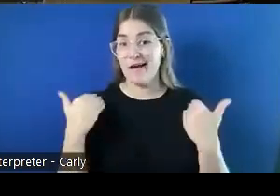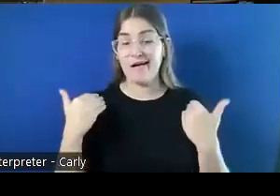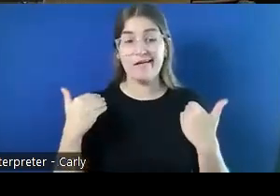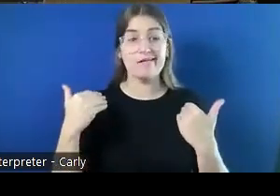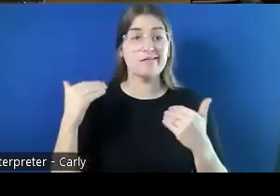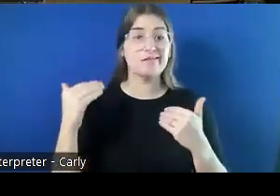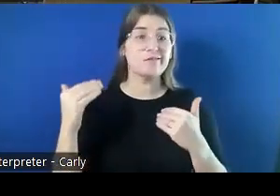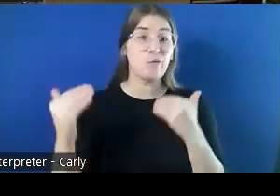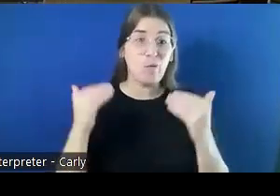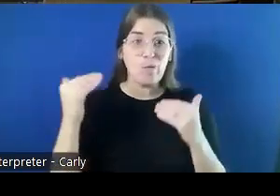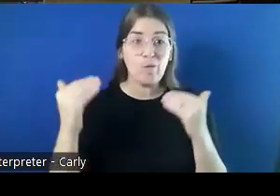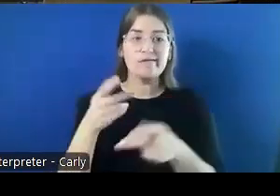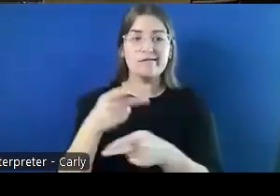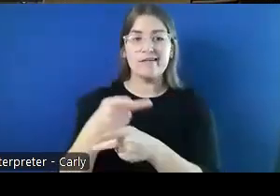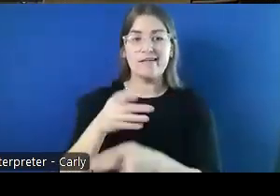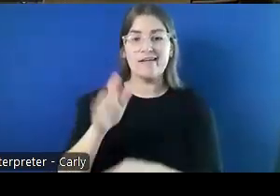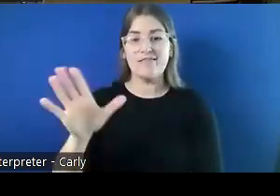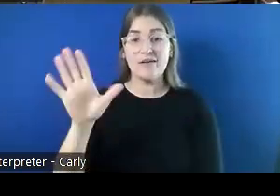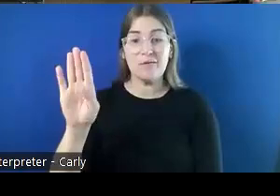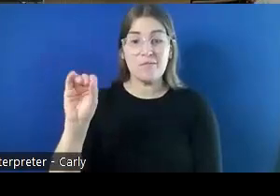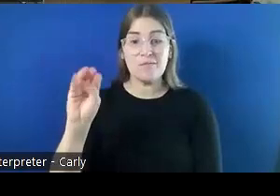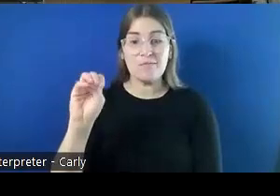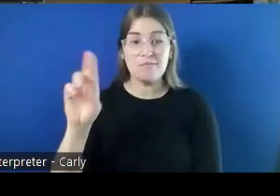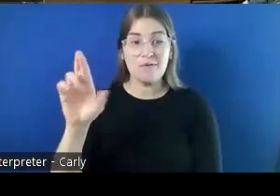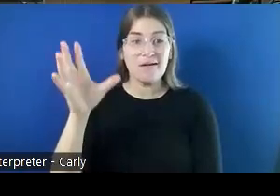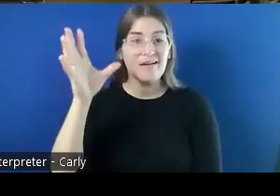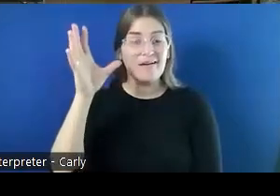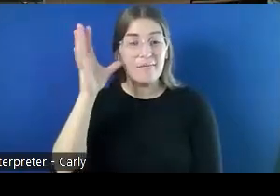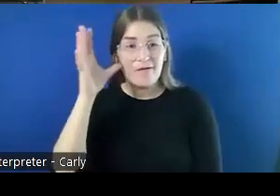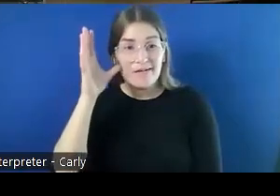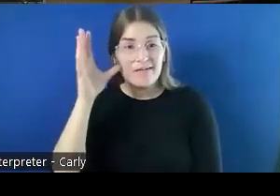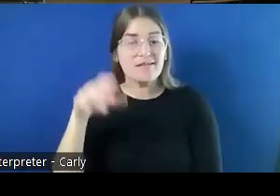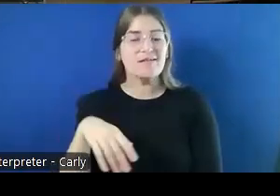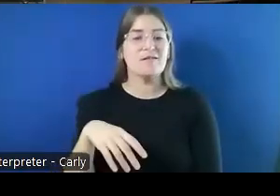a boomer parent or Boomer parent caring for a young adult patient has this been